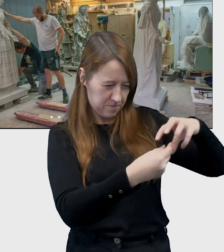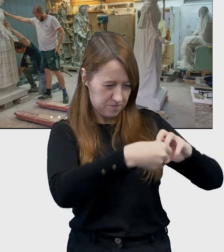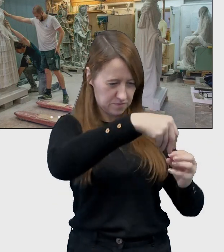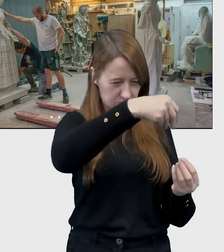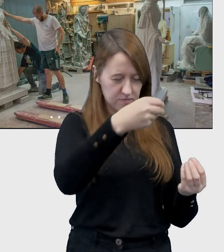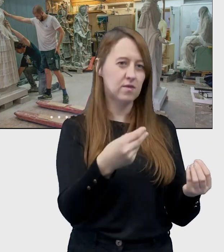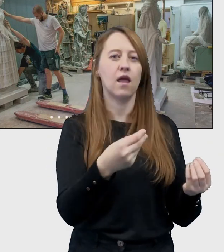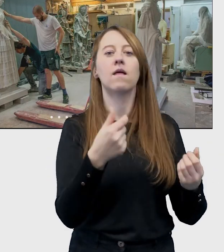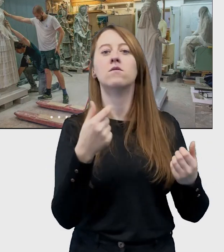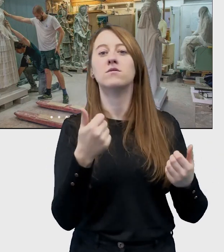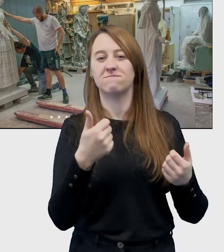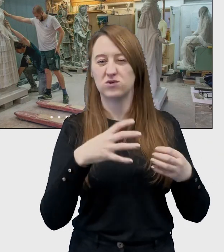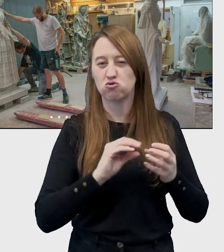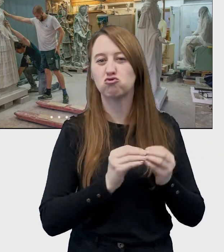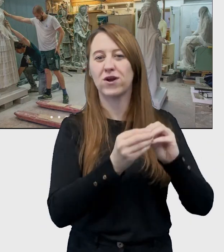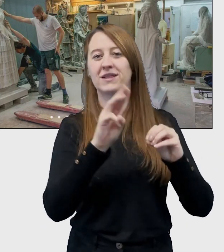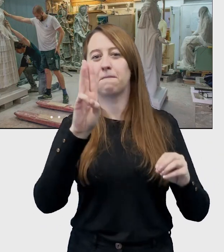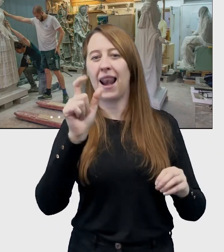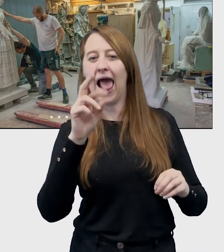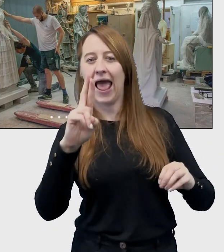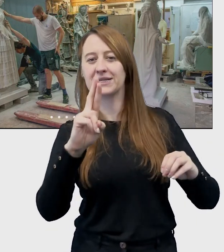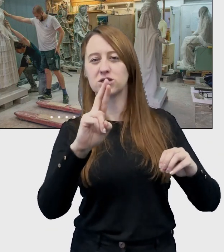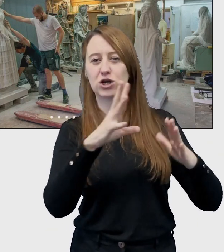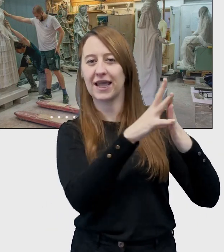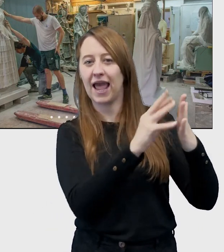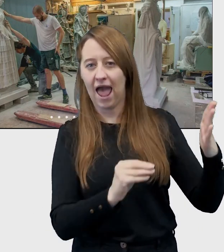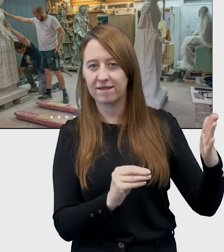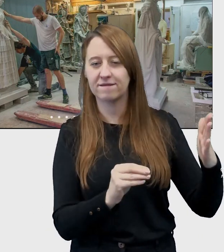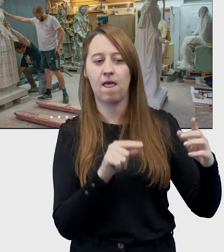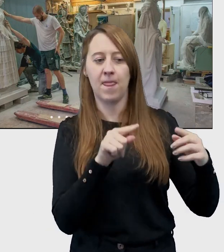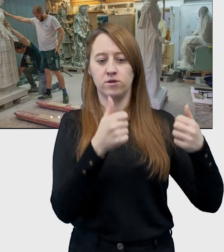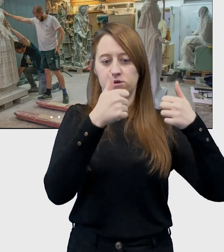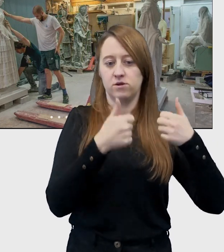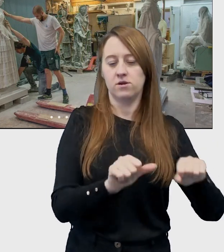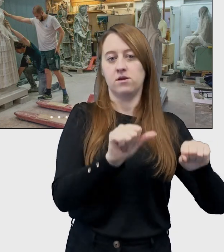the final version before the before they moved into the final version, if that makes sense.